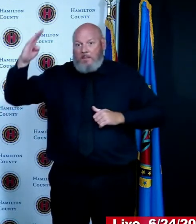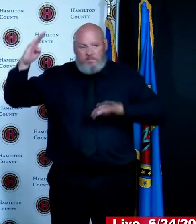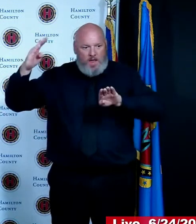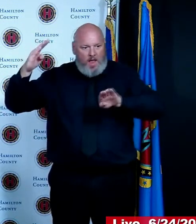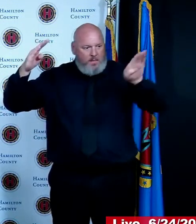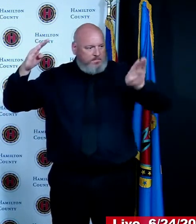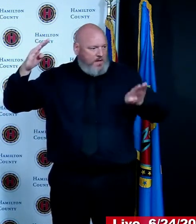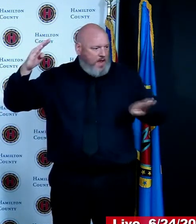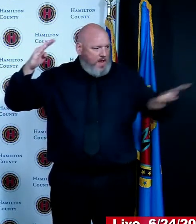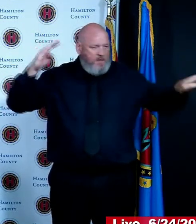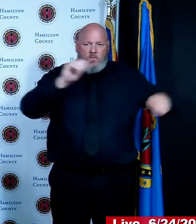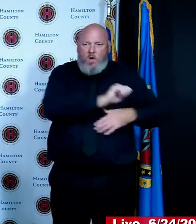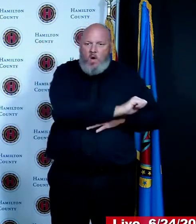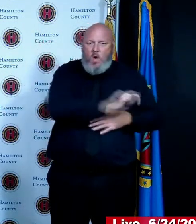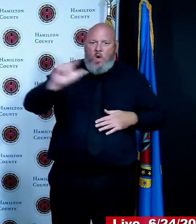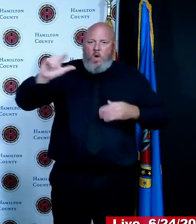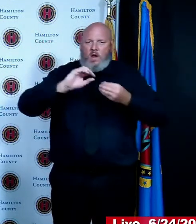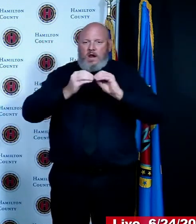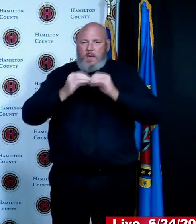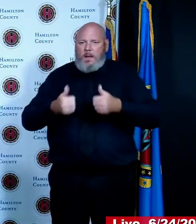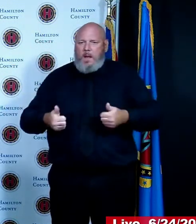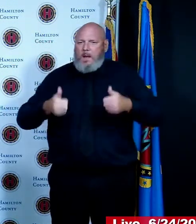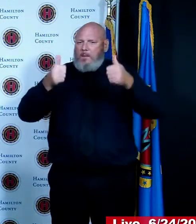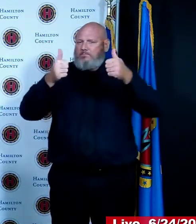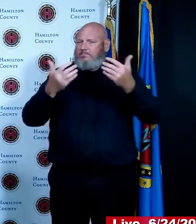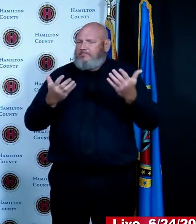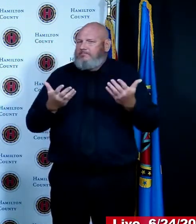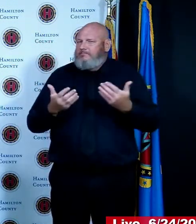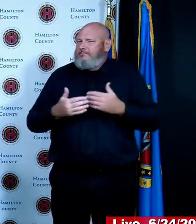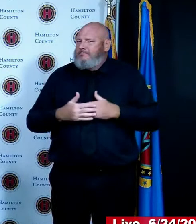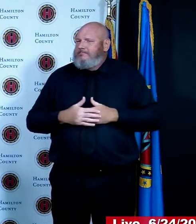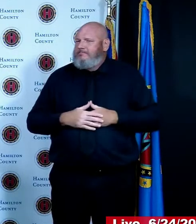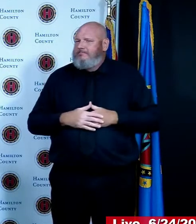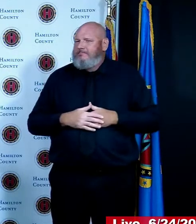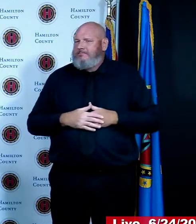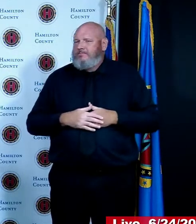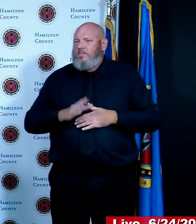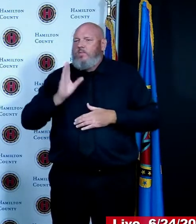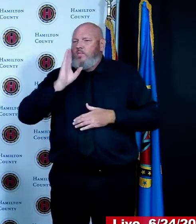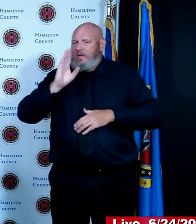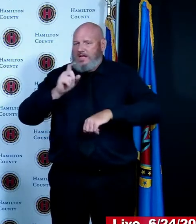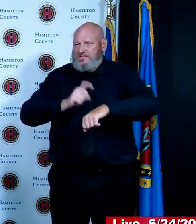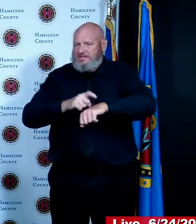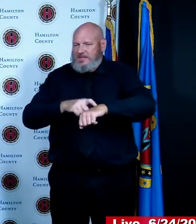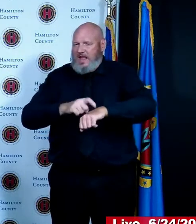will tell and if we have reminded people what they need to do to continue to be